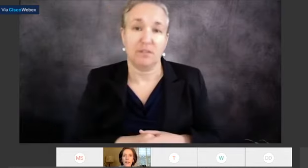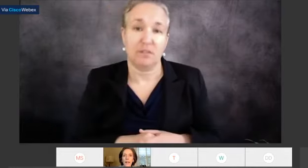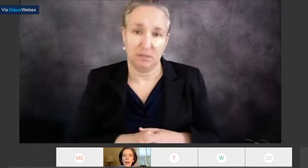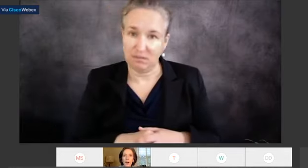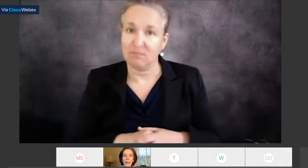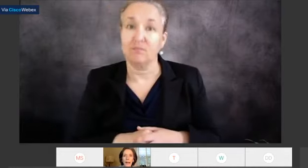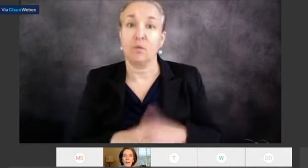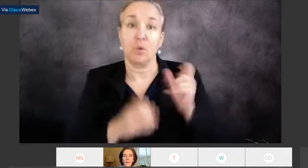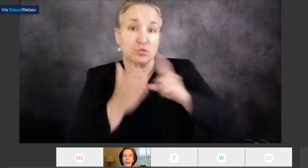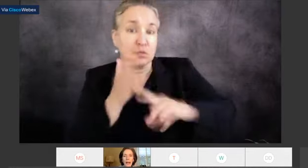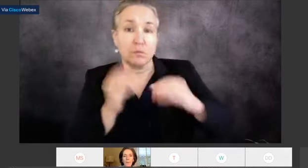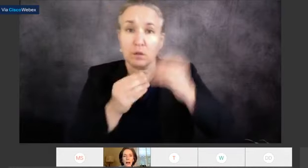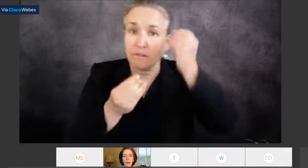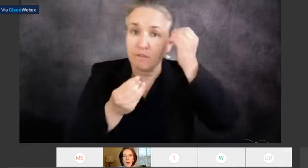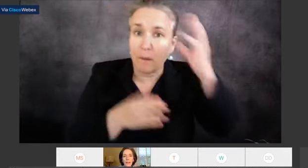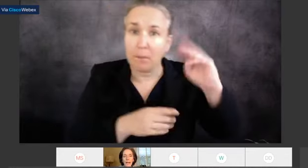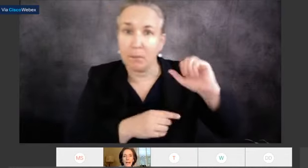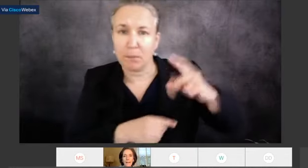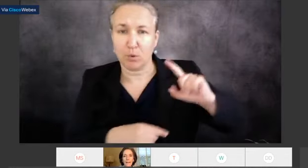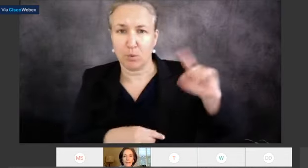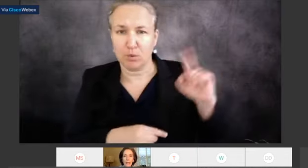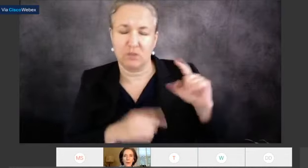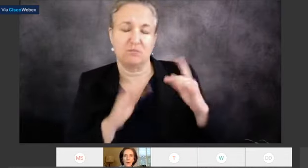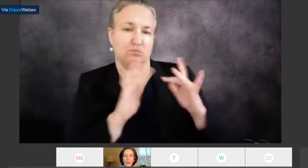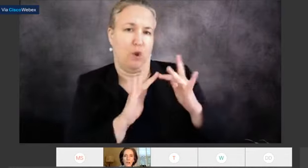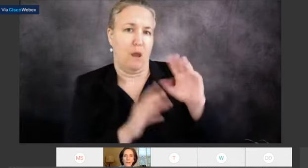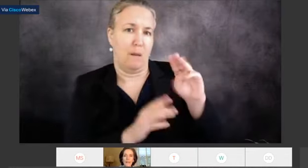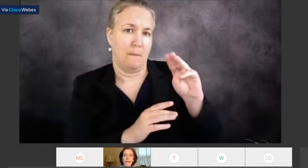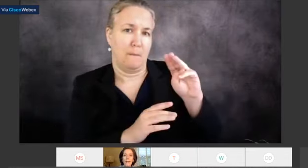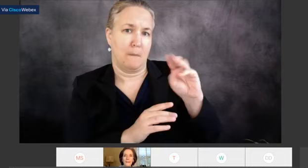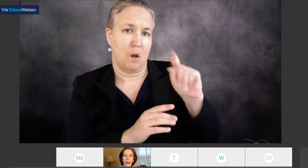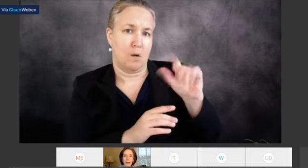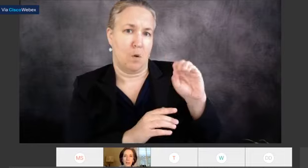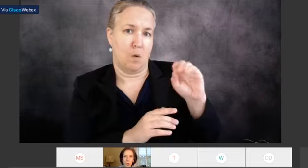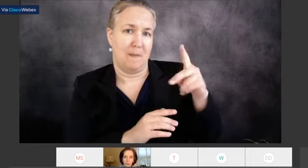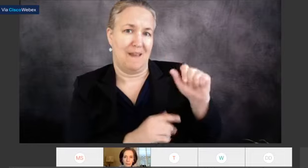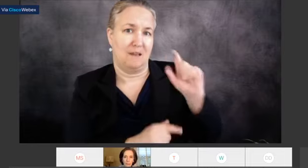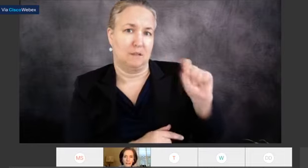check our maps at montcopa.org/covid-19